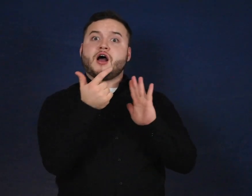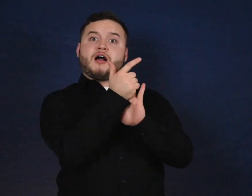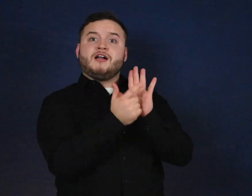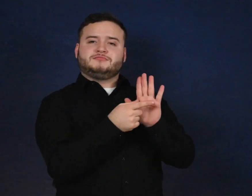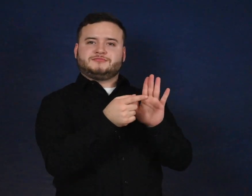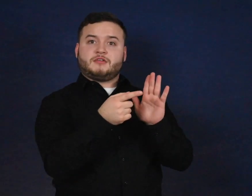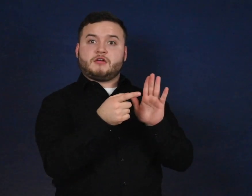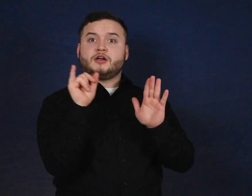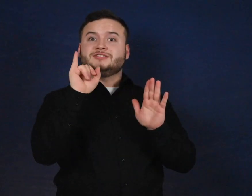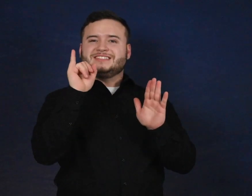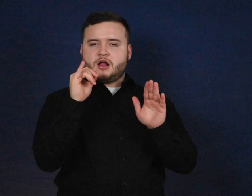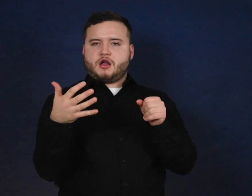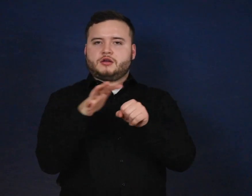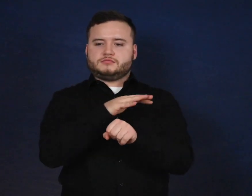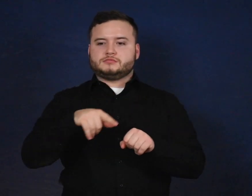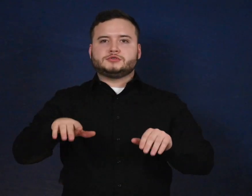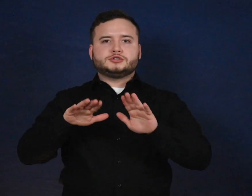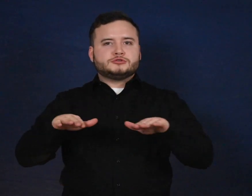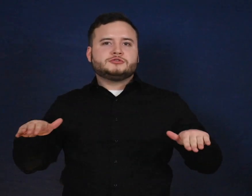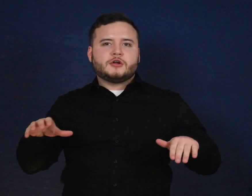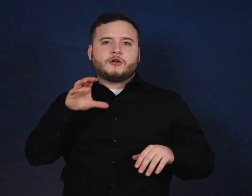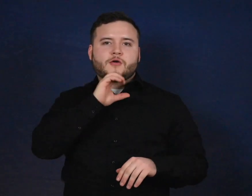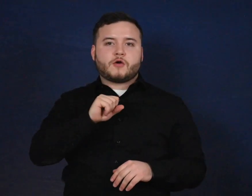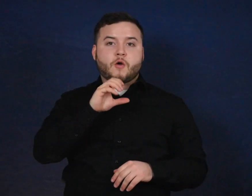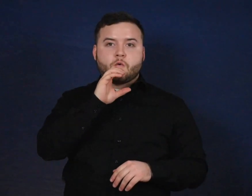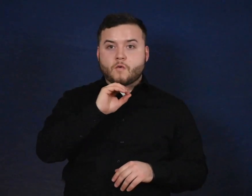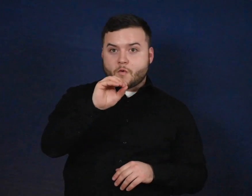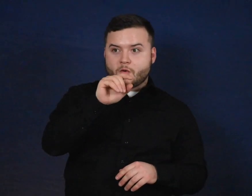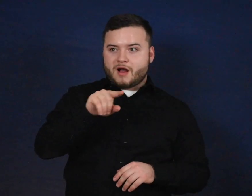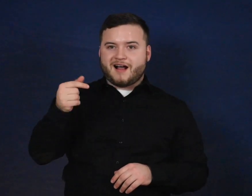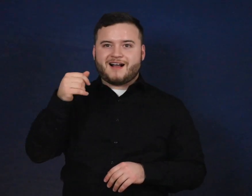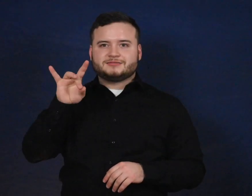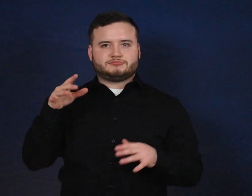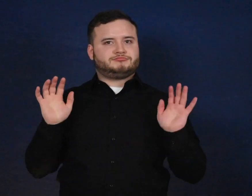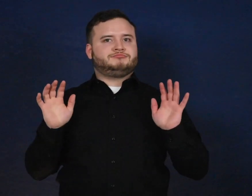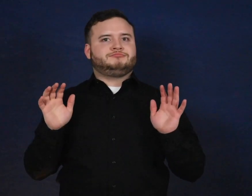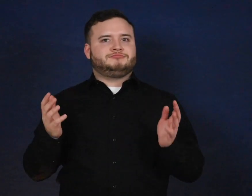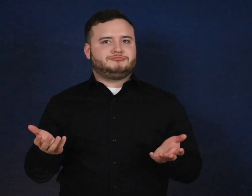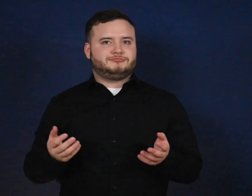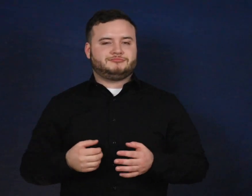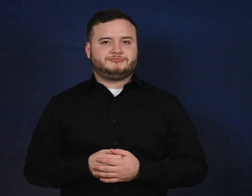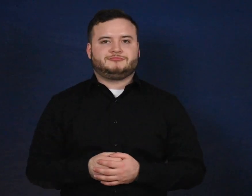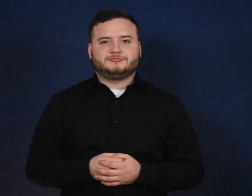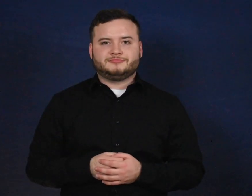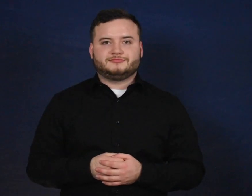Currently, it only covers children from ages 0-18.